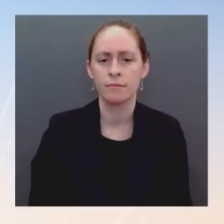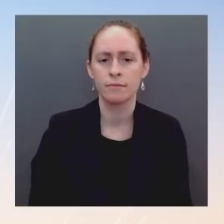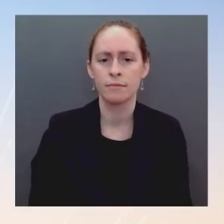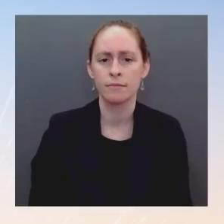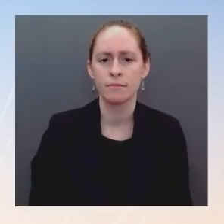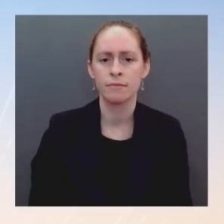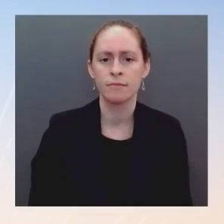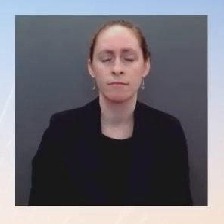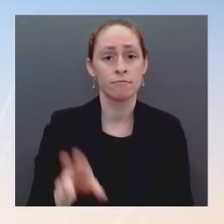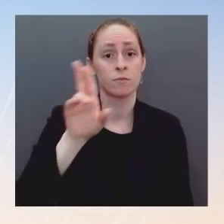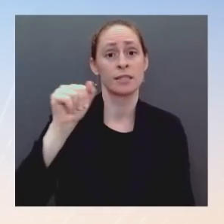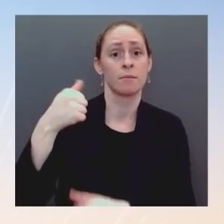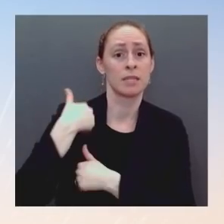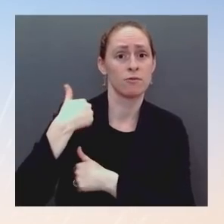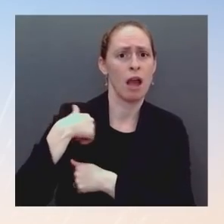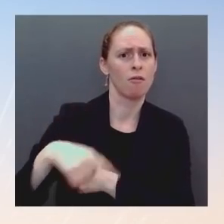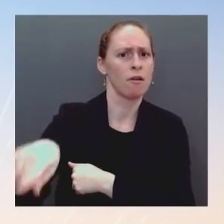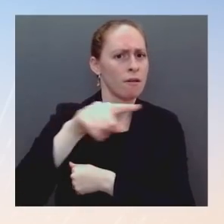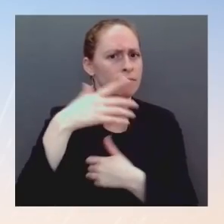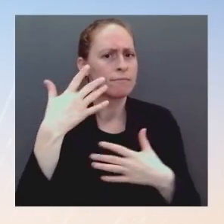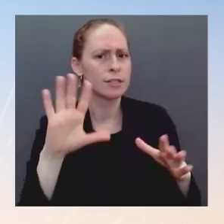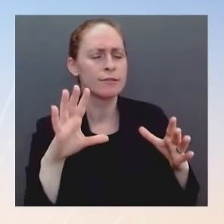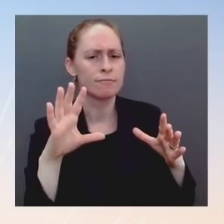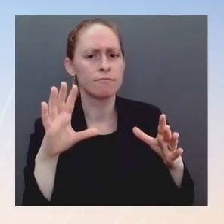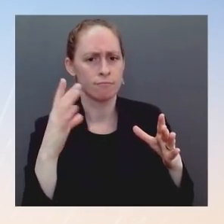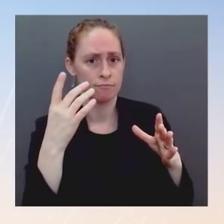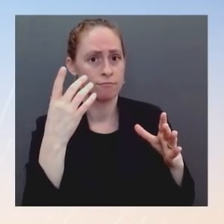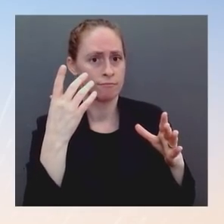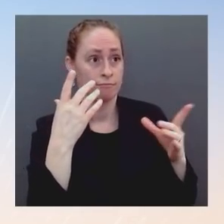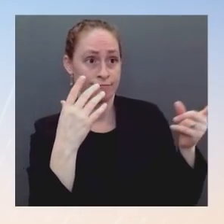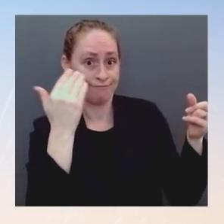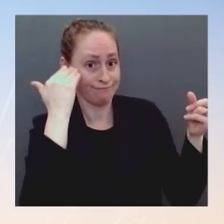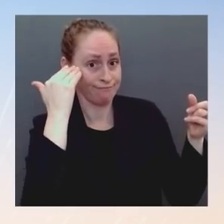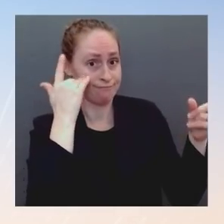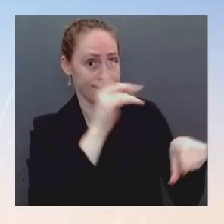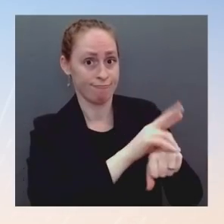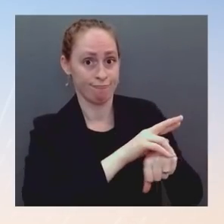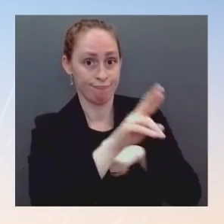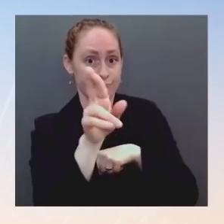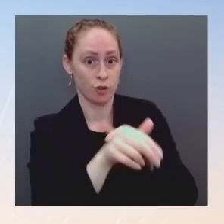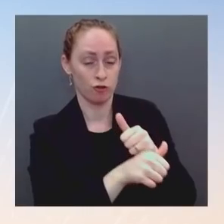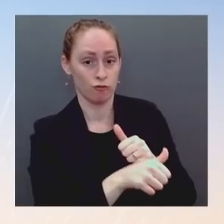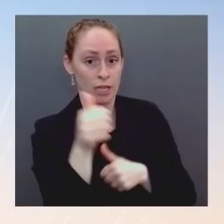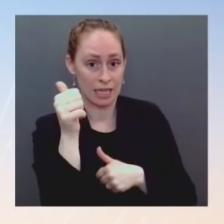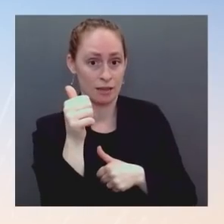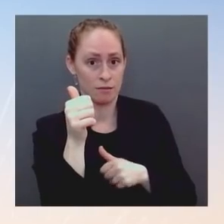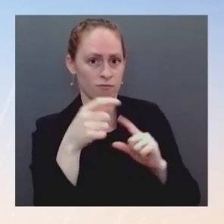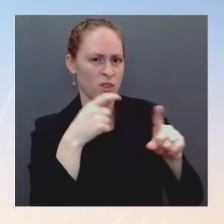This involved the employment of Patriot interceptors to –coincident to efforts by the armed forces of the UAE.